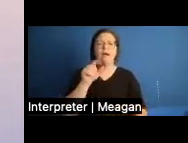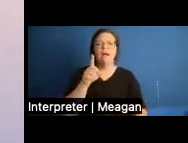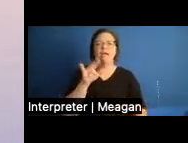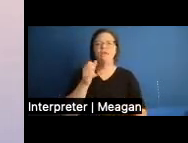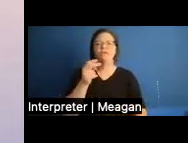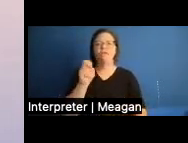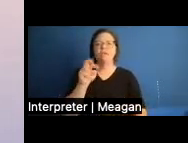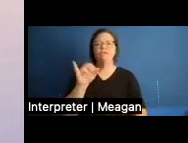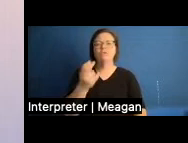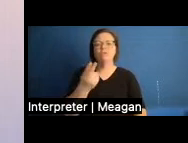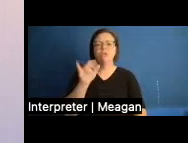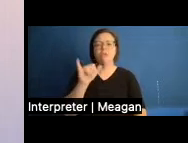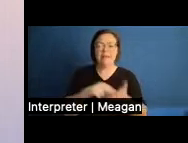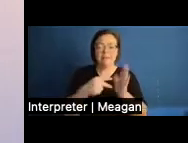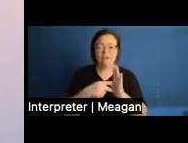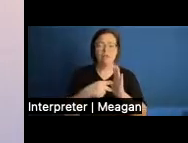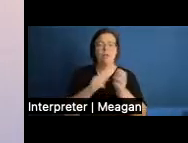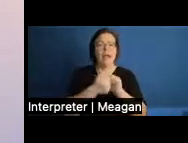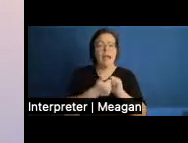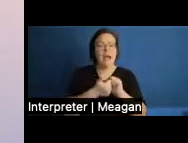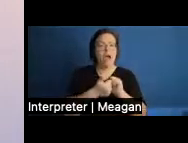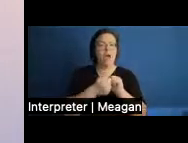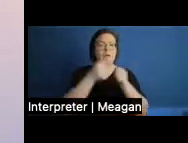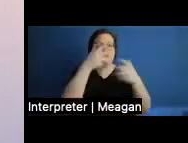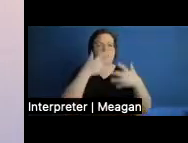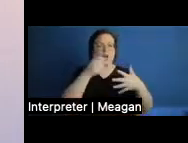in the ways in which despair could be the “failure of the imagination.”